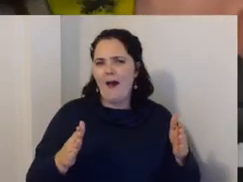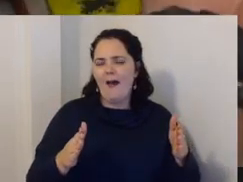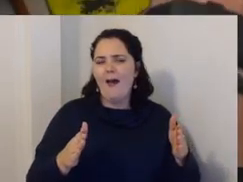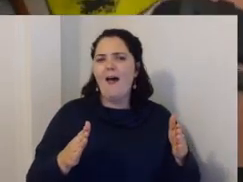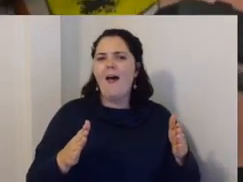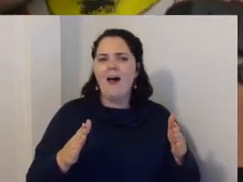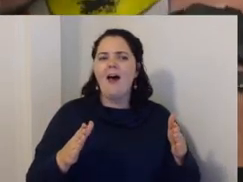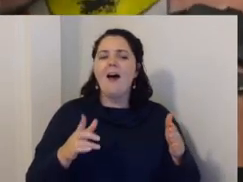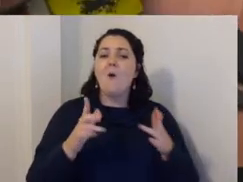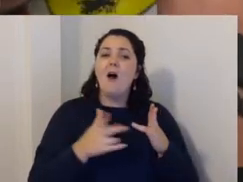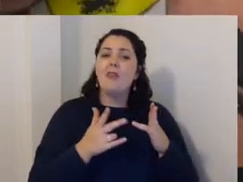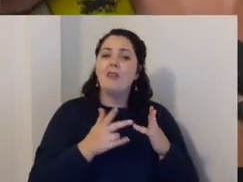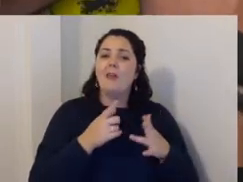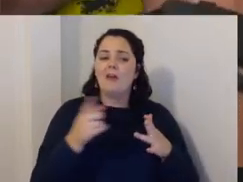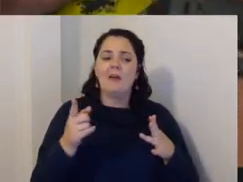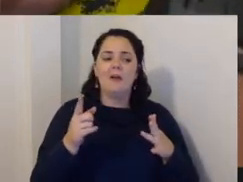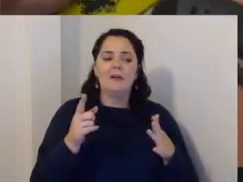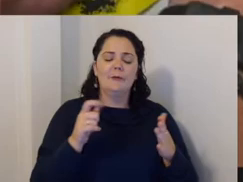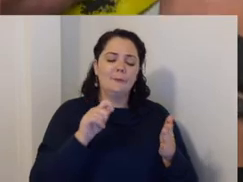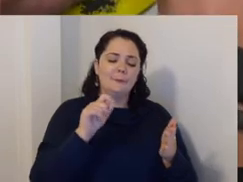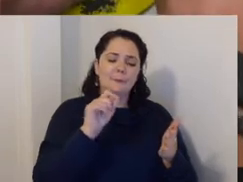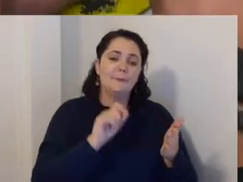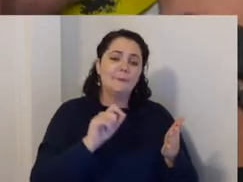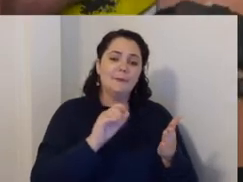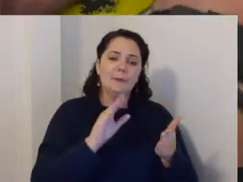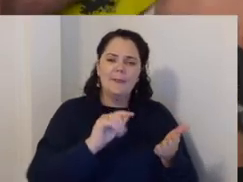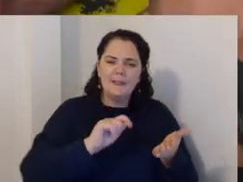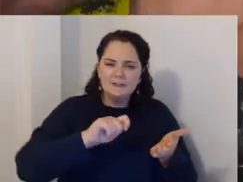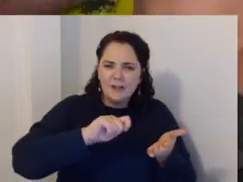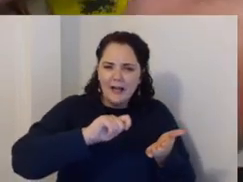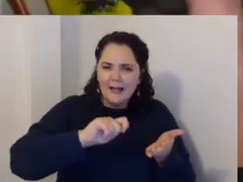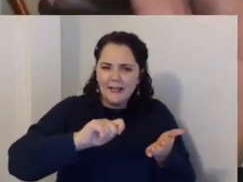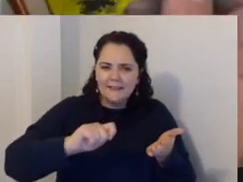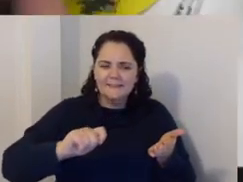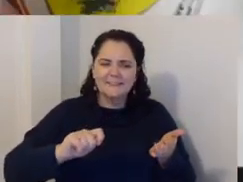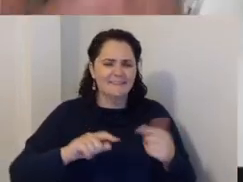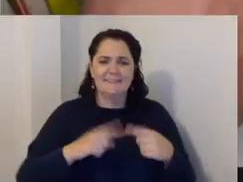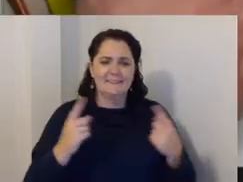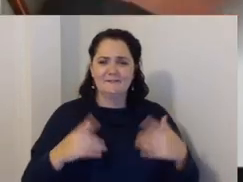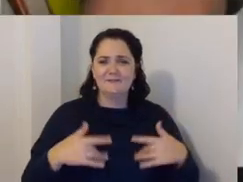pencil and shading in like that, you know it just has a completely different feel because as you